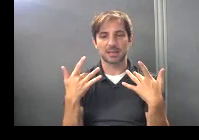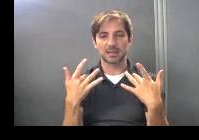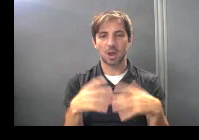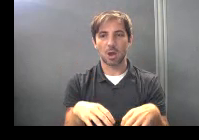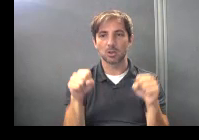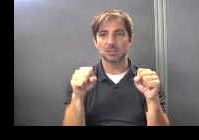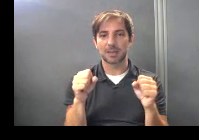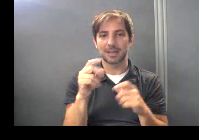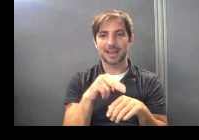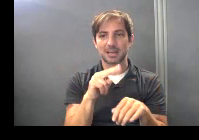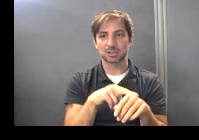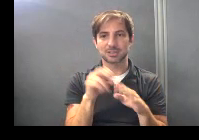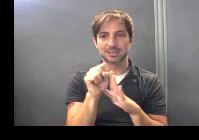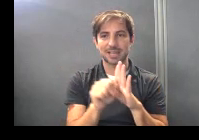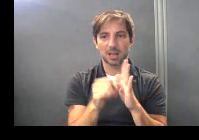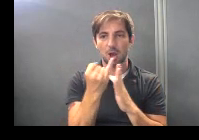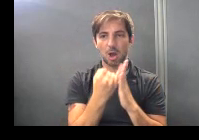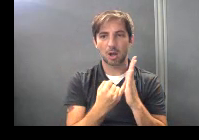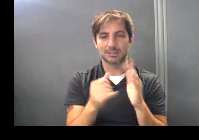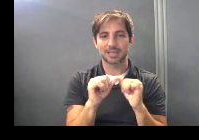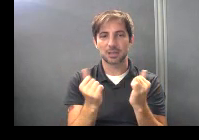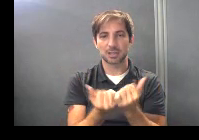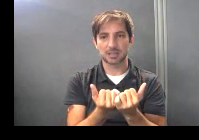ART AGENCY. OTHERWISE, I WOULD HAVE TO WORRY ABOUT TRAVELING